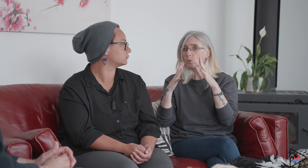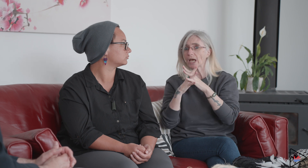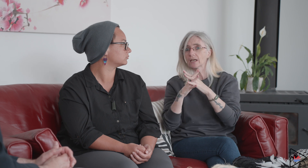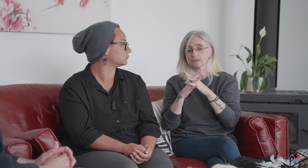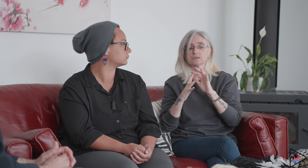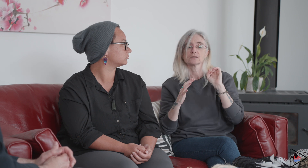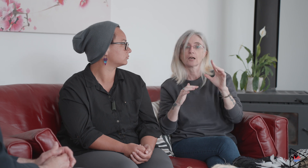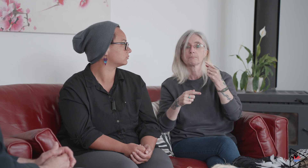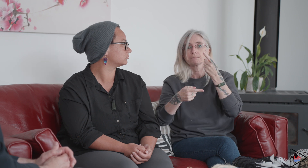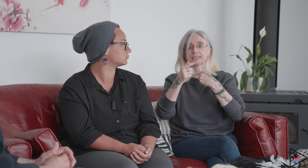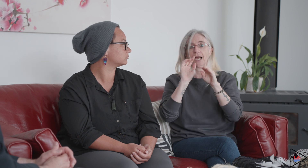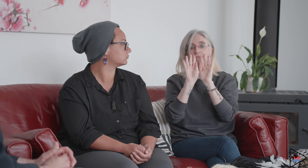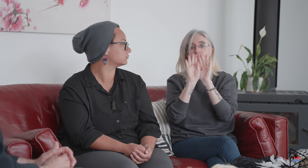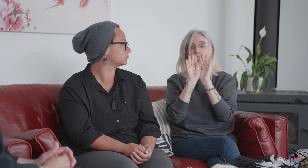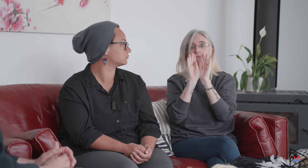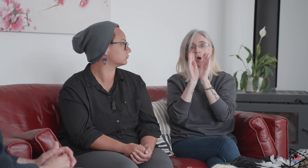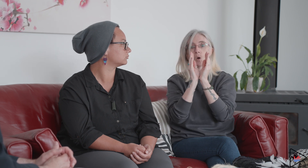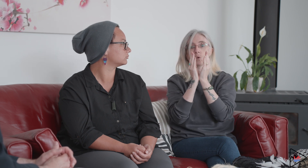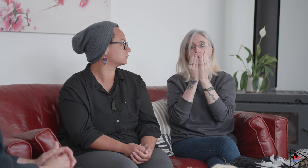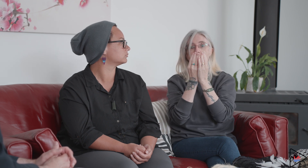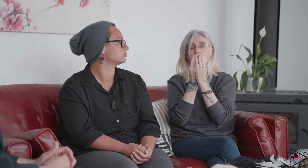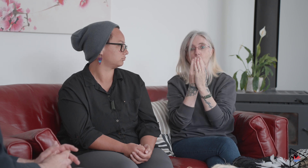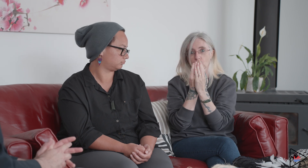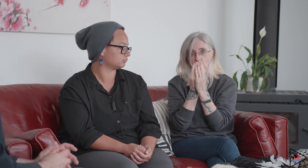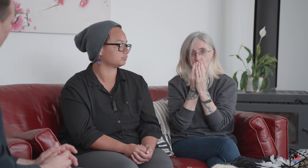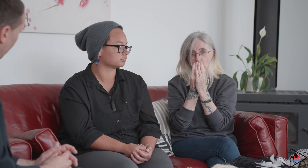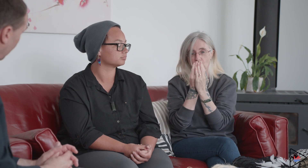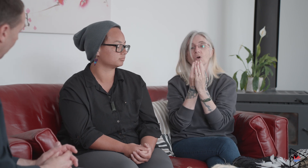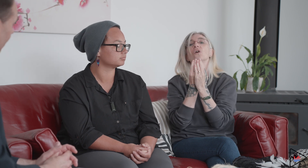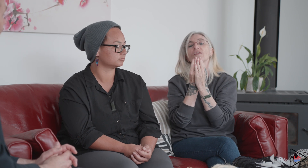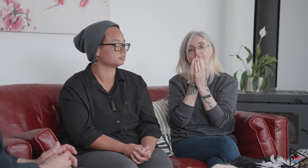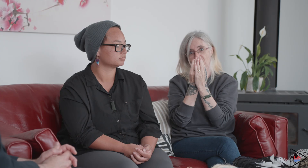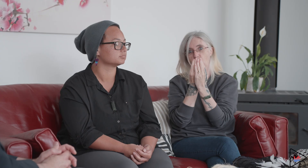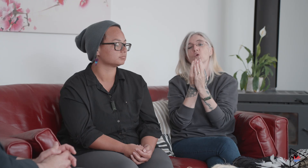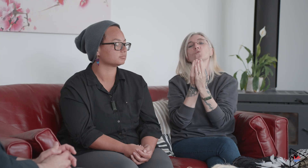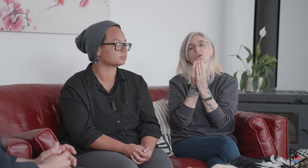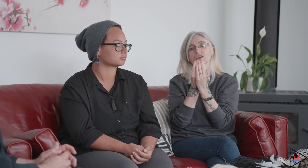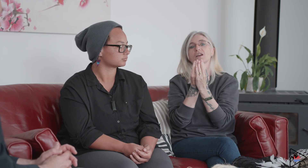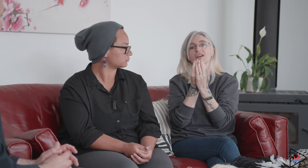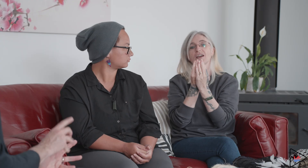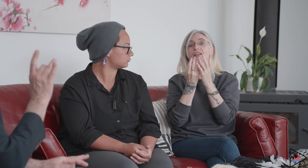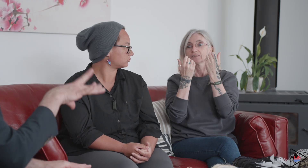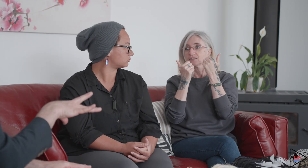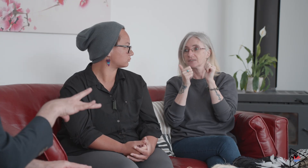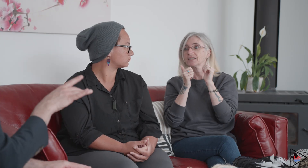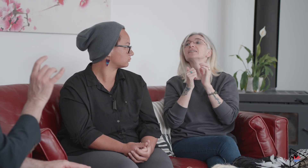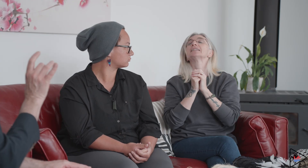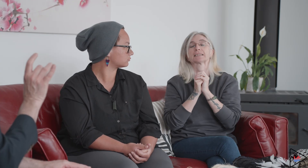hanging like that for about one or two weeks. And then it starts to roll around itself.